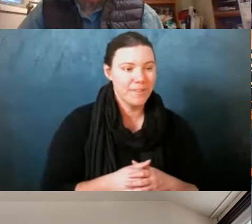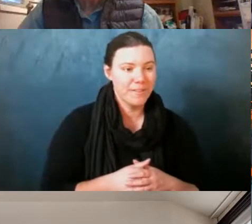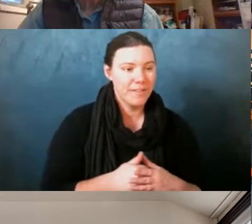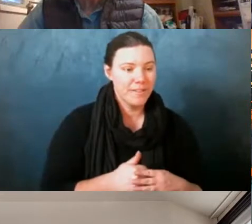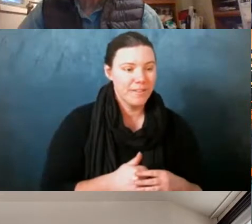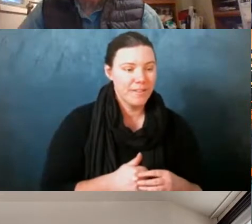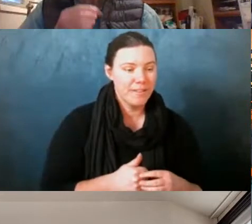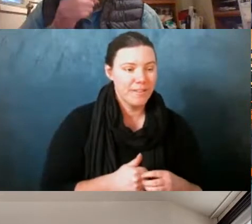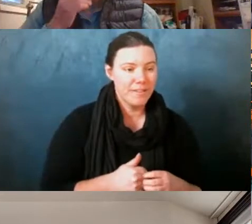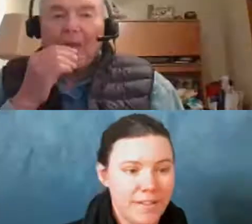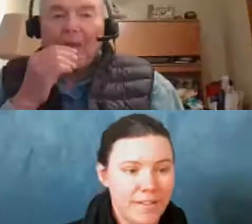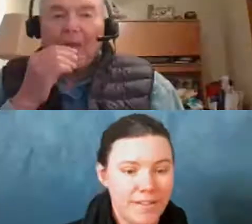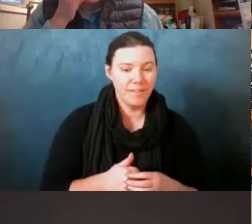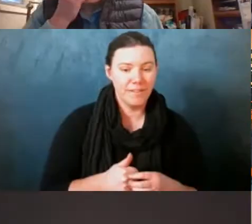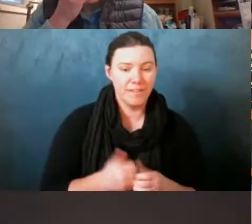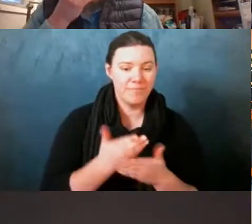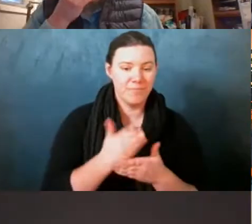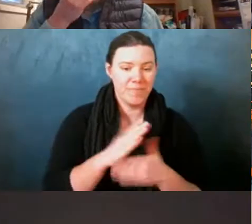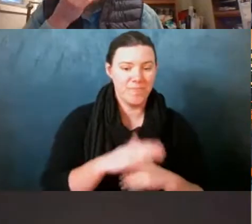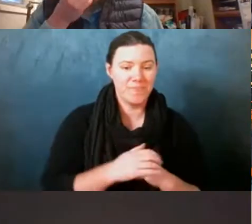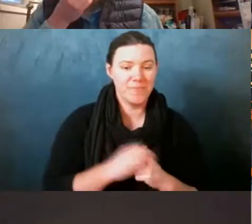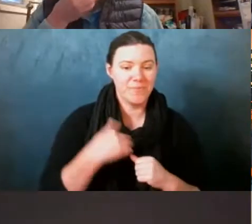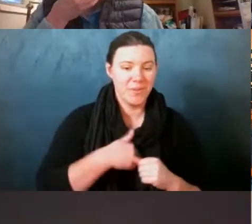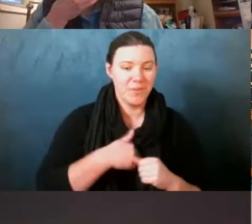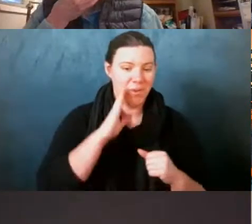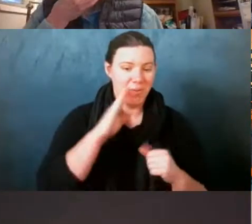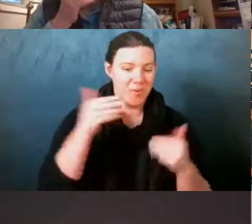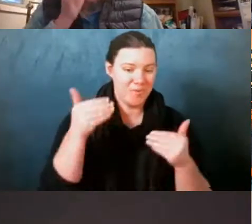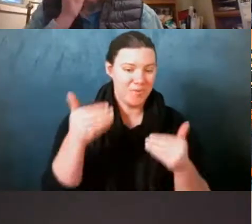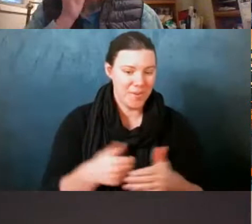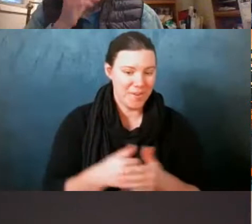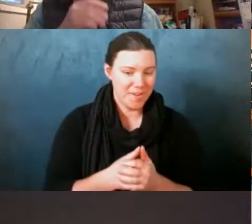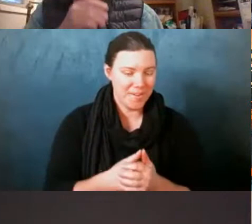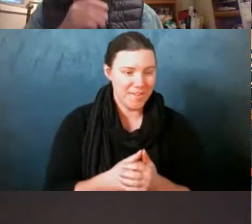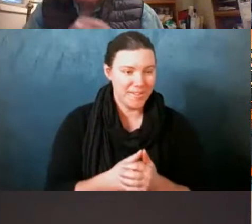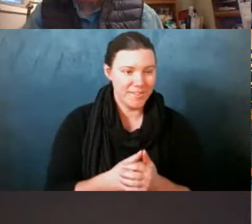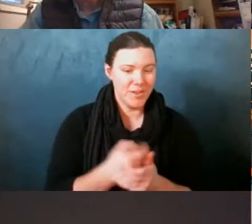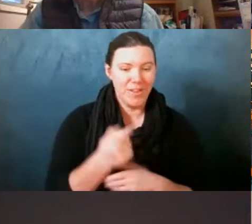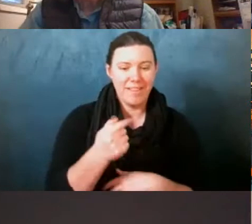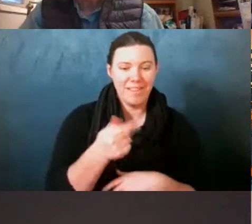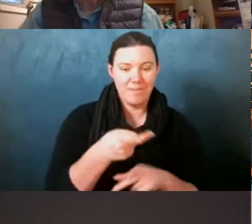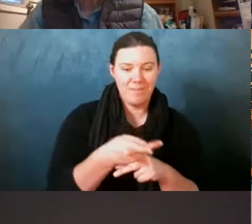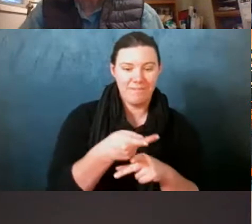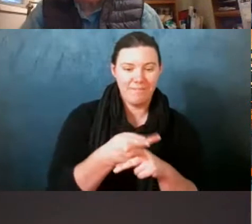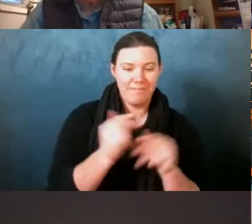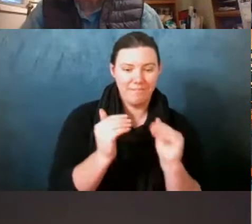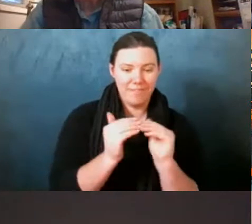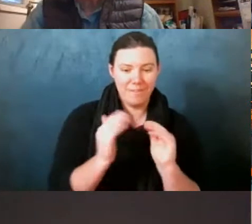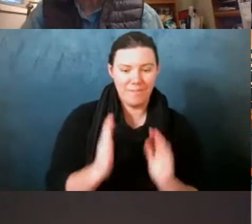All right. So we'll go ahead and move on then. So it's just a little bit of housekeeping before we begin,